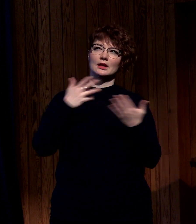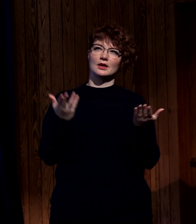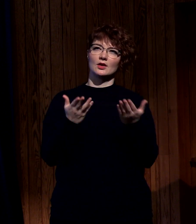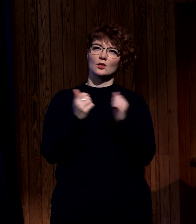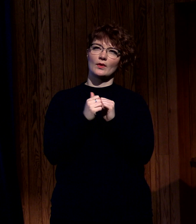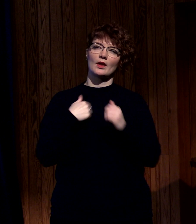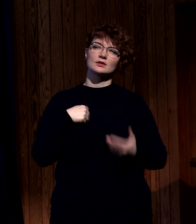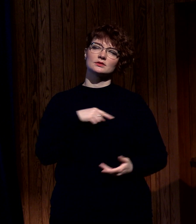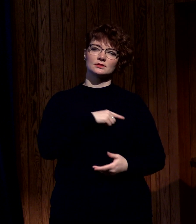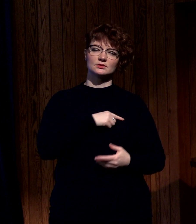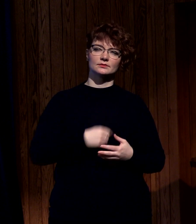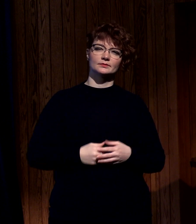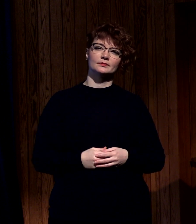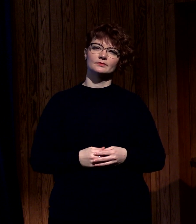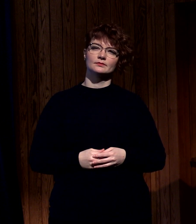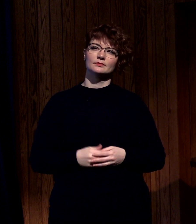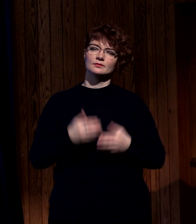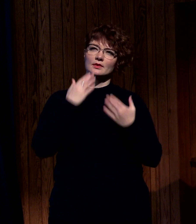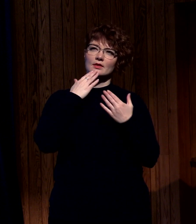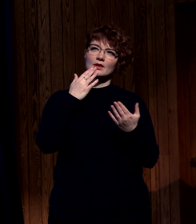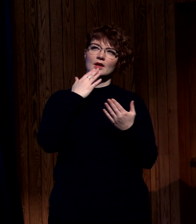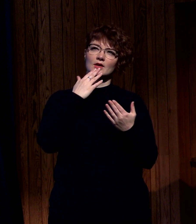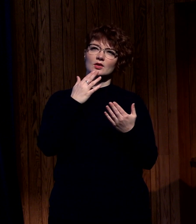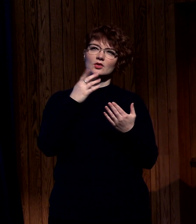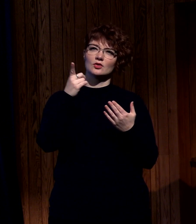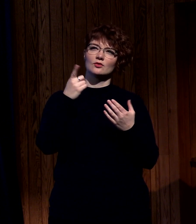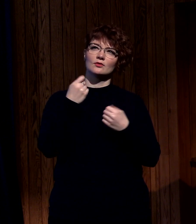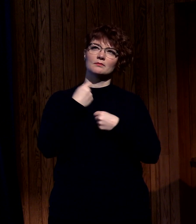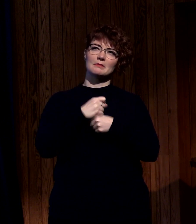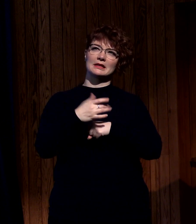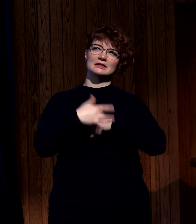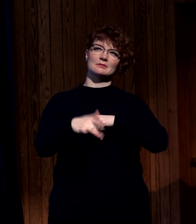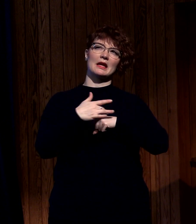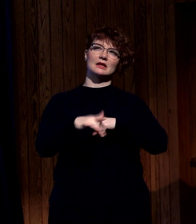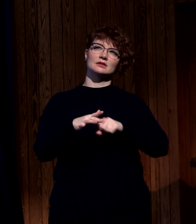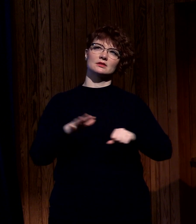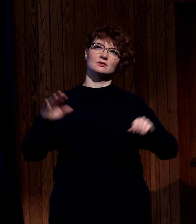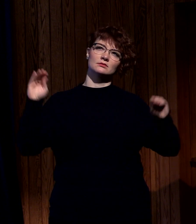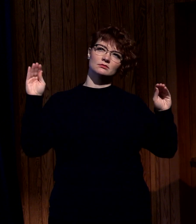us. Thank you that you invade this space. And thank you that